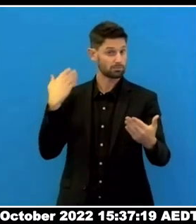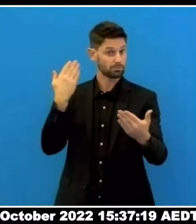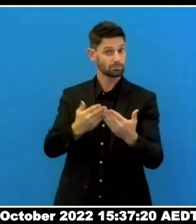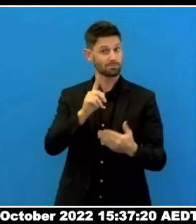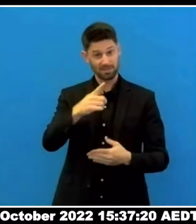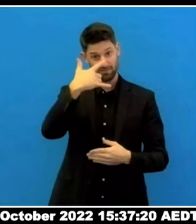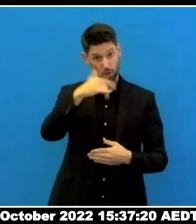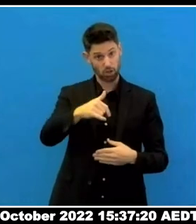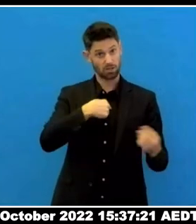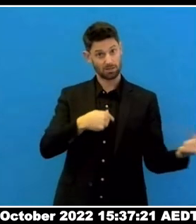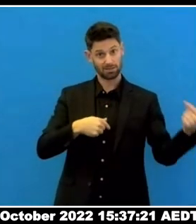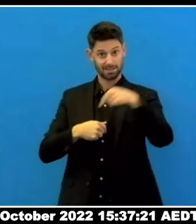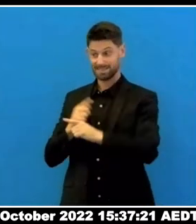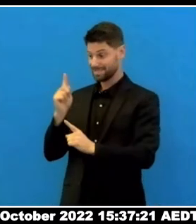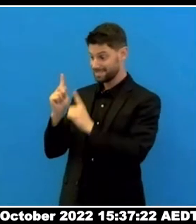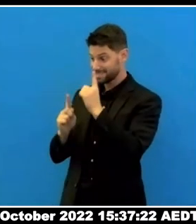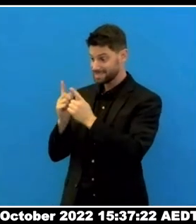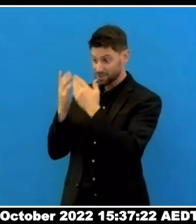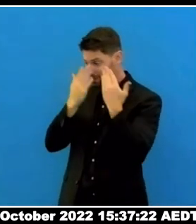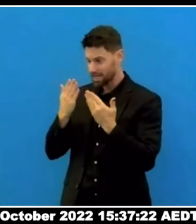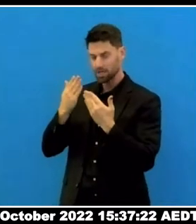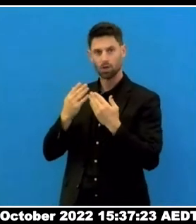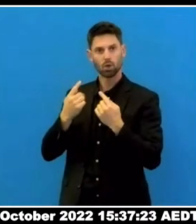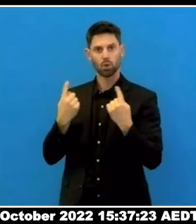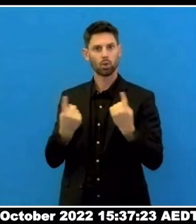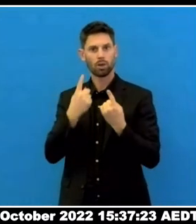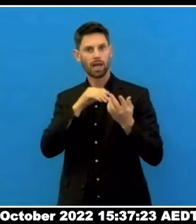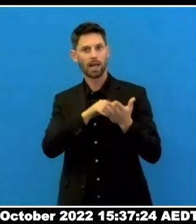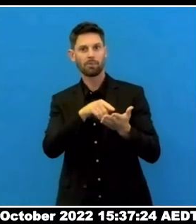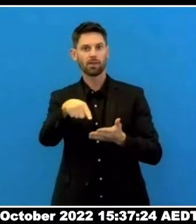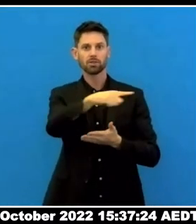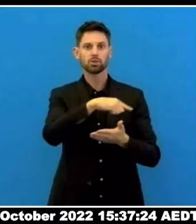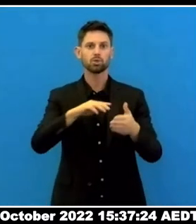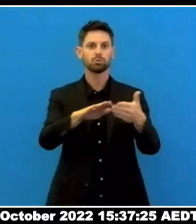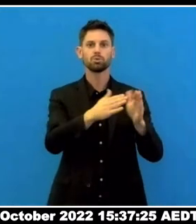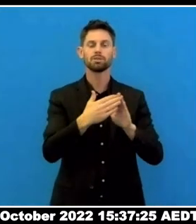if I leave, then this community, as all the other CaLD community leaders